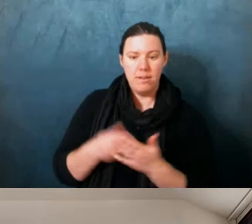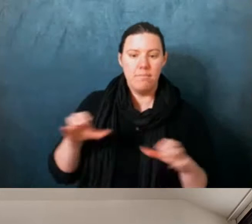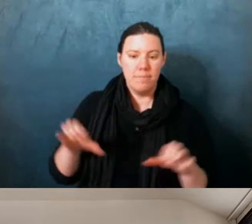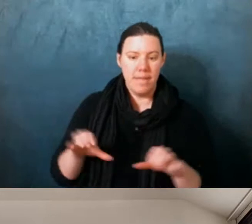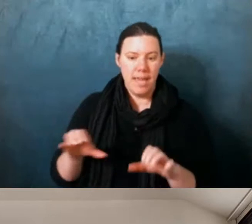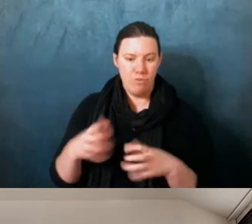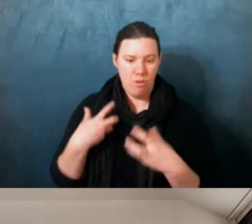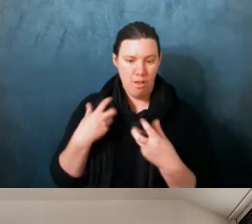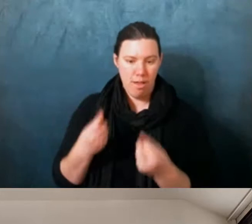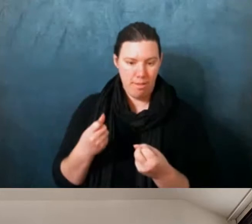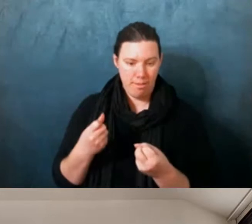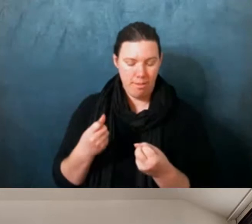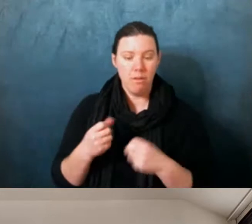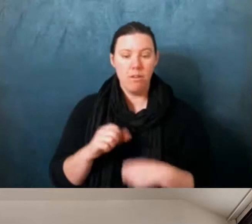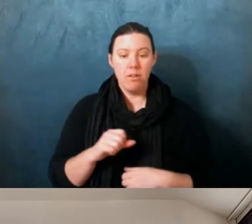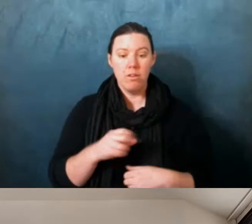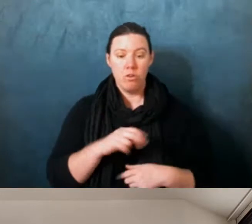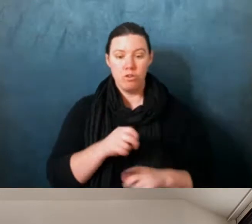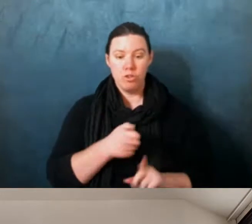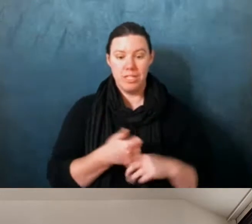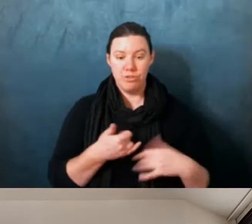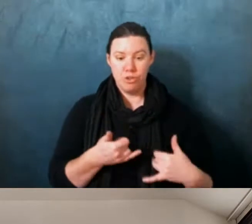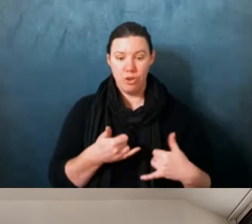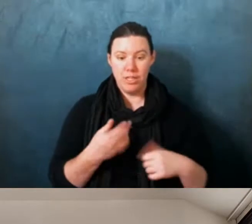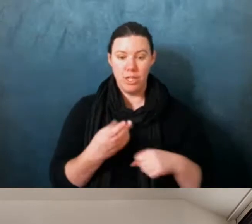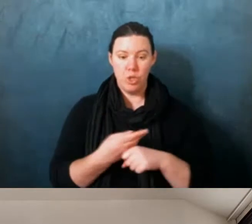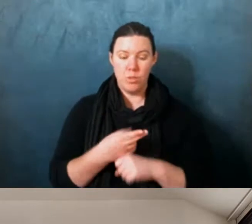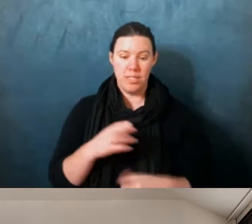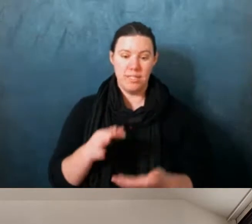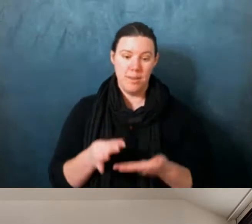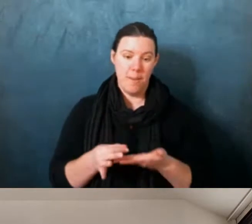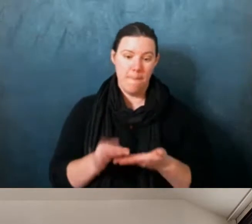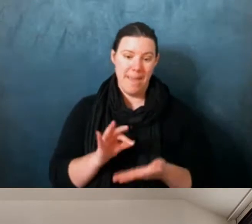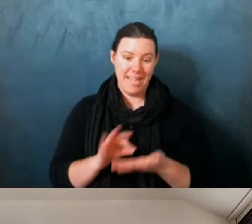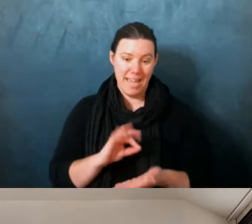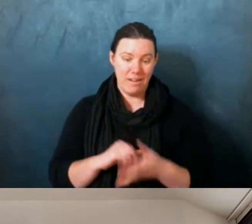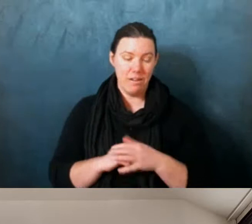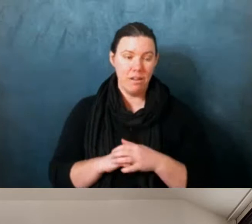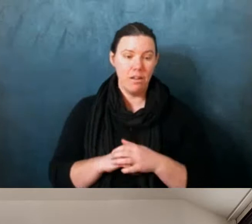She is currently on Medicaid and gets her behavioral health insurance through the state